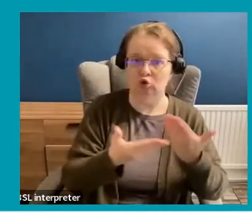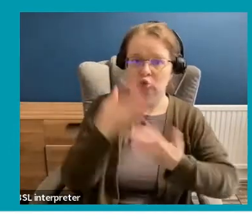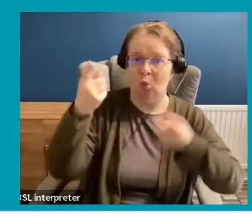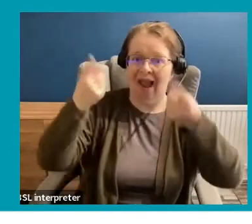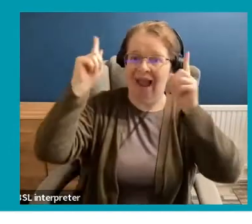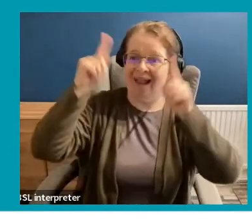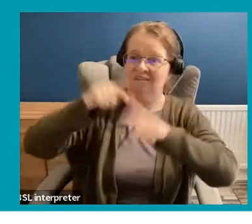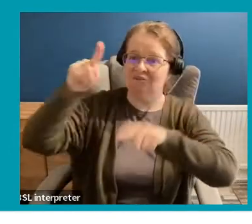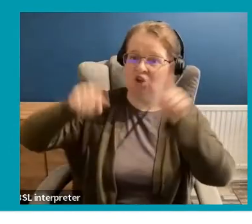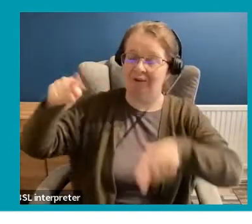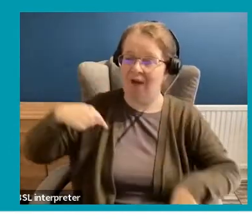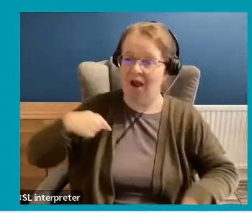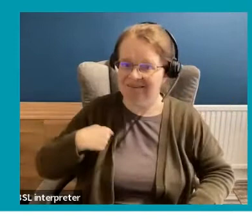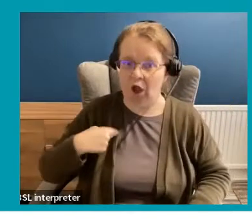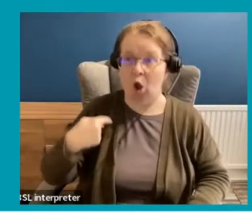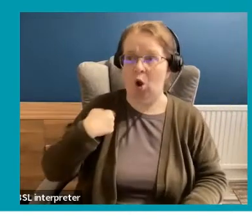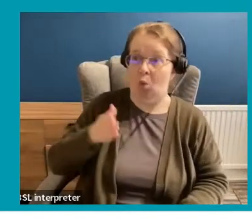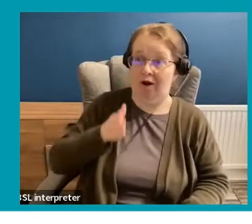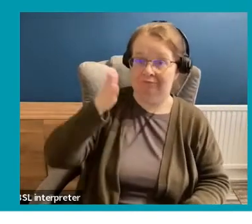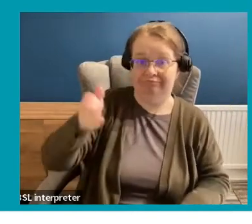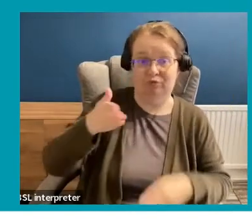so I went to go work for him in the HR department.